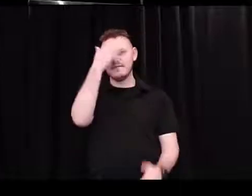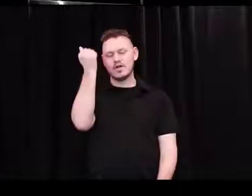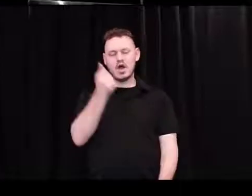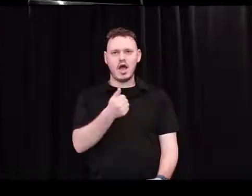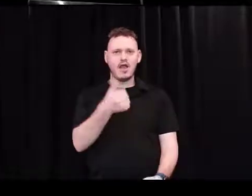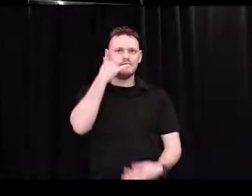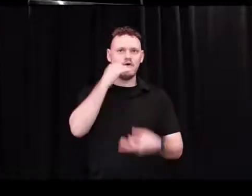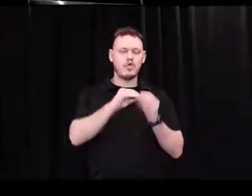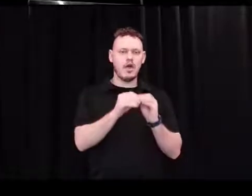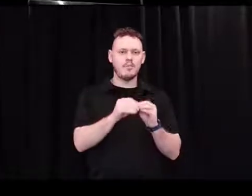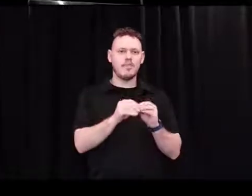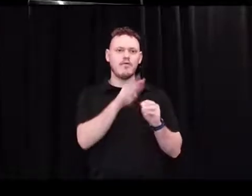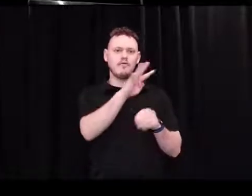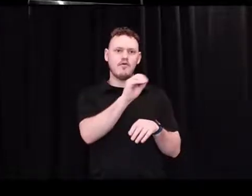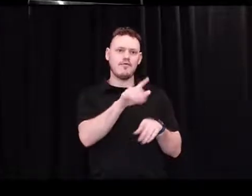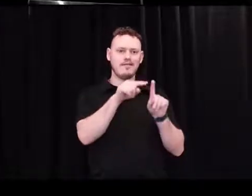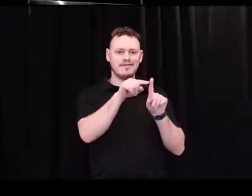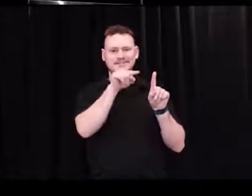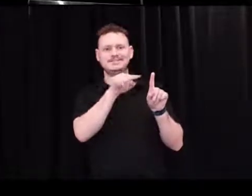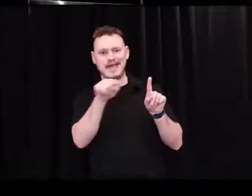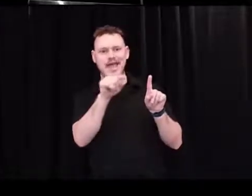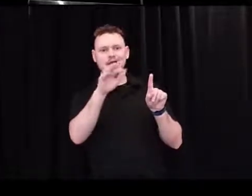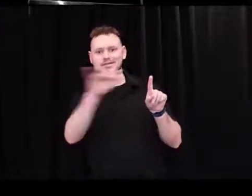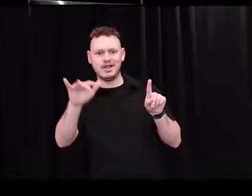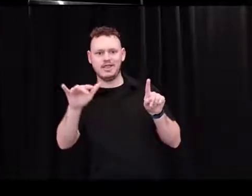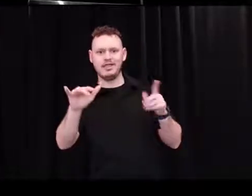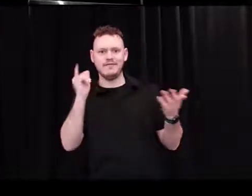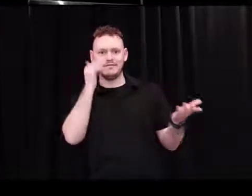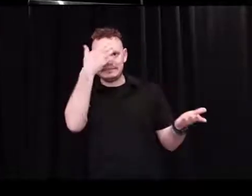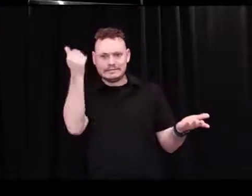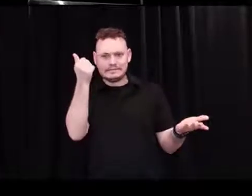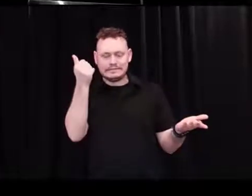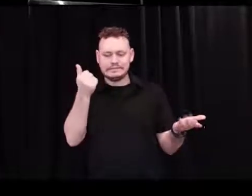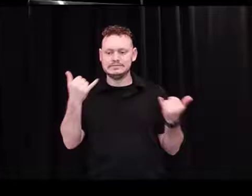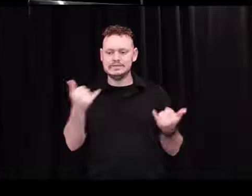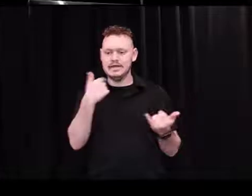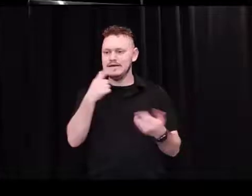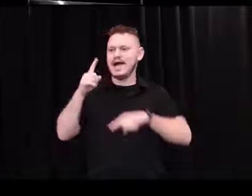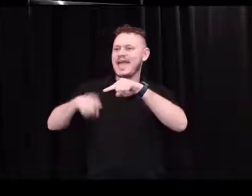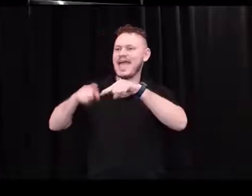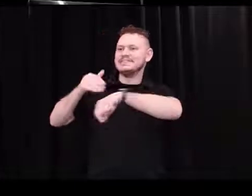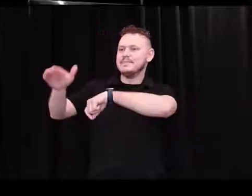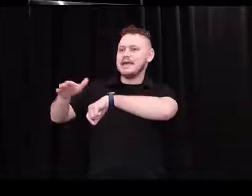number or whatever some stupid thing, and now it says we can't submit the app. And then you're like